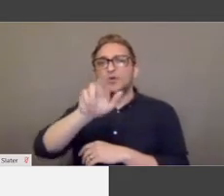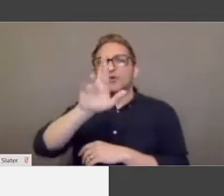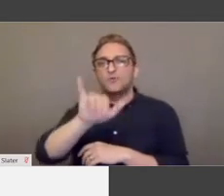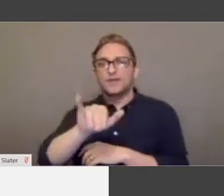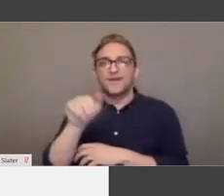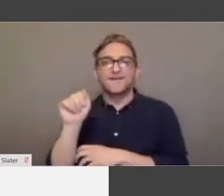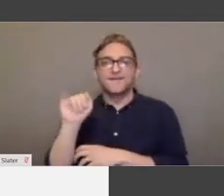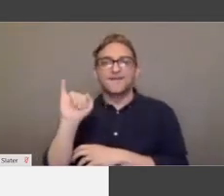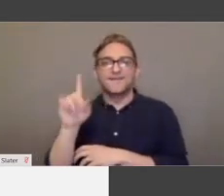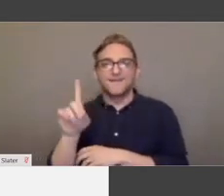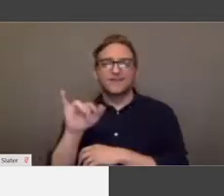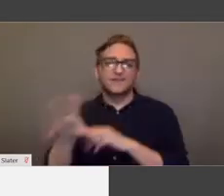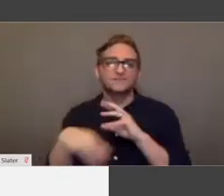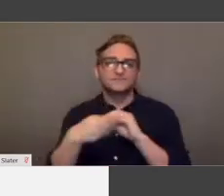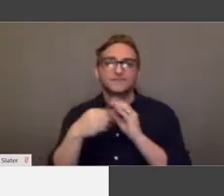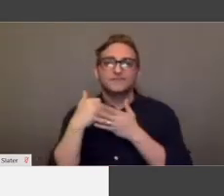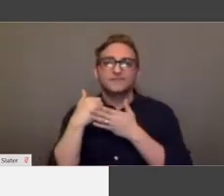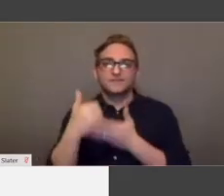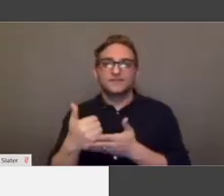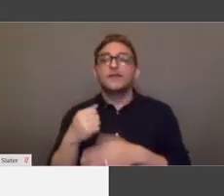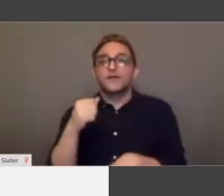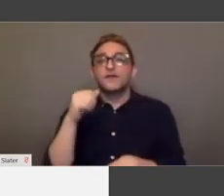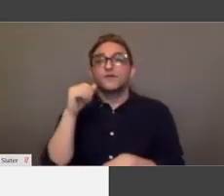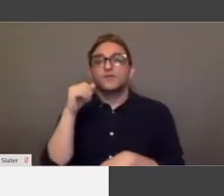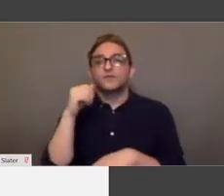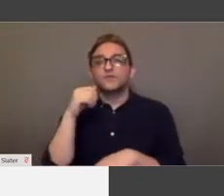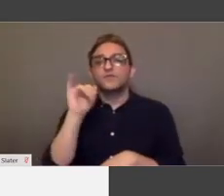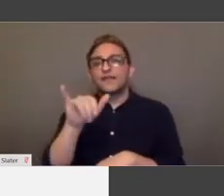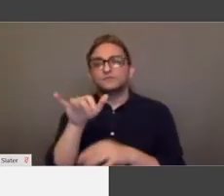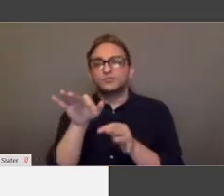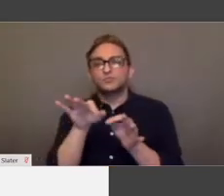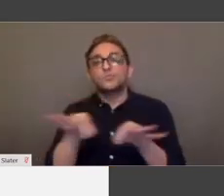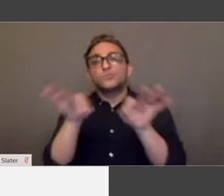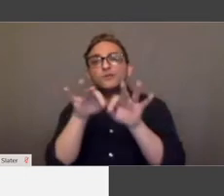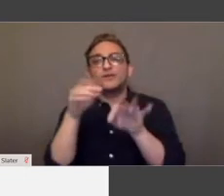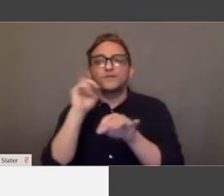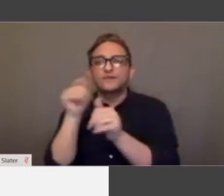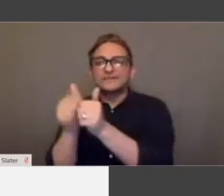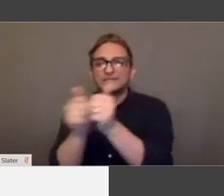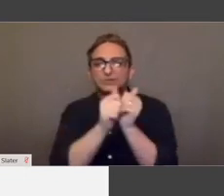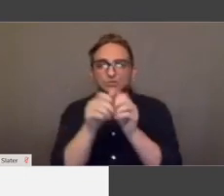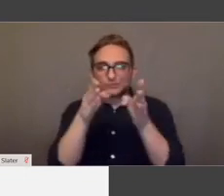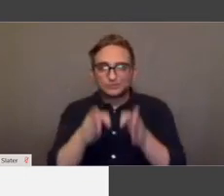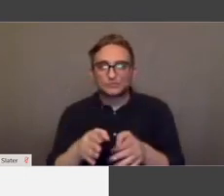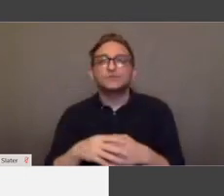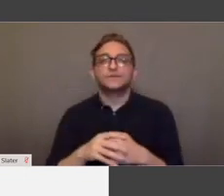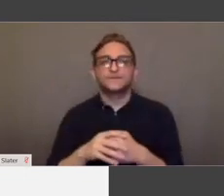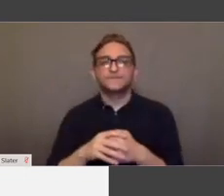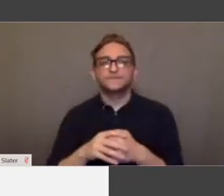on what they need for equal access. So here is one of these little nuances I was